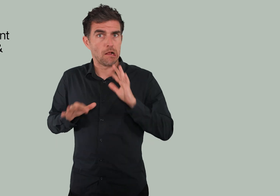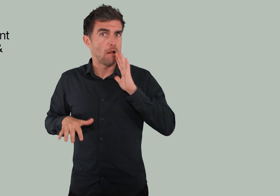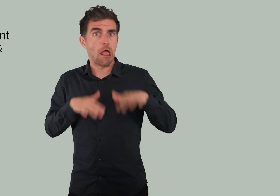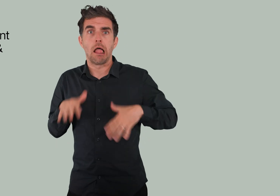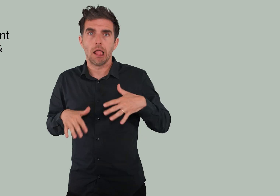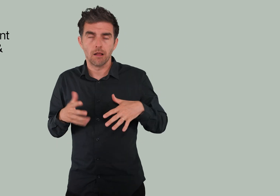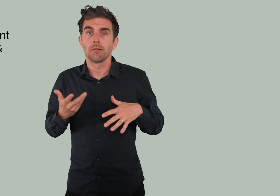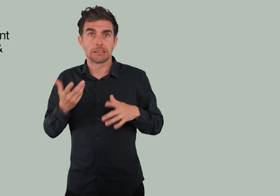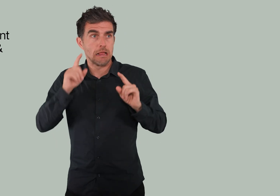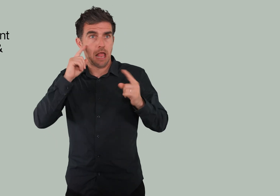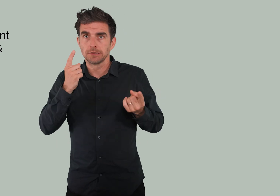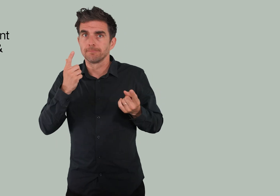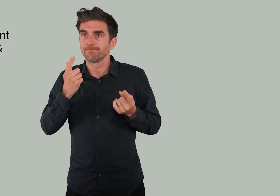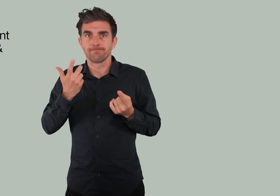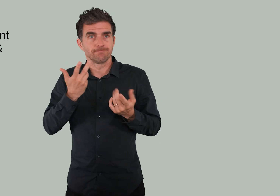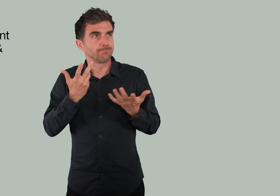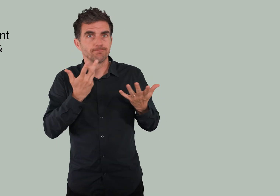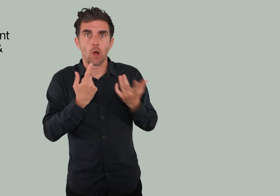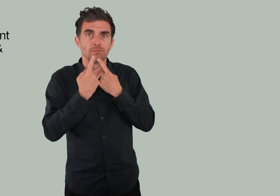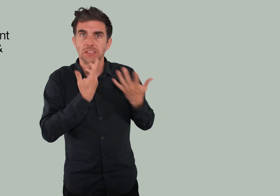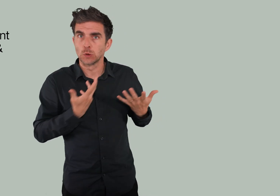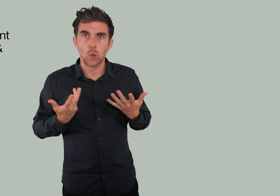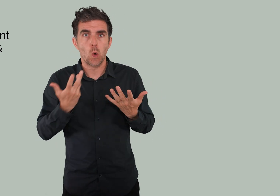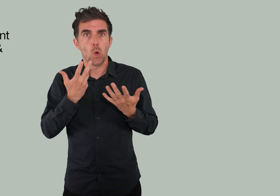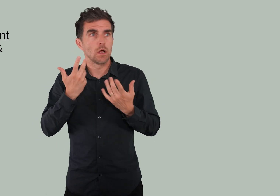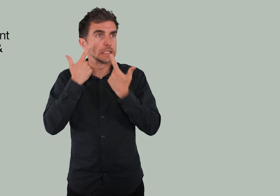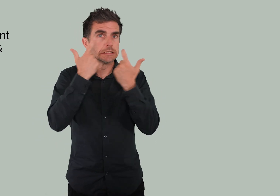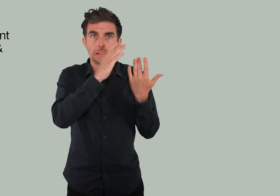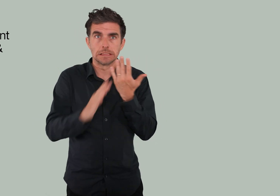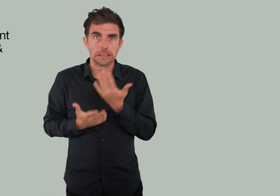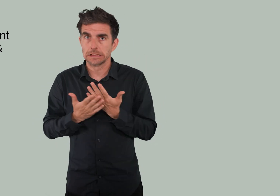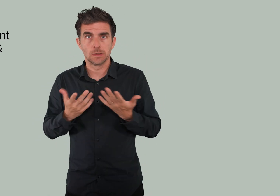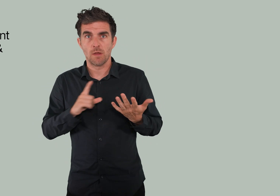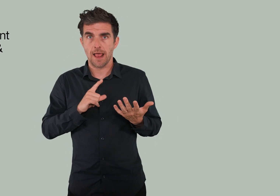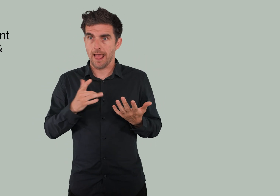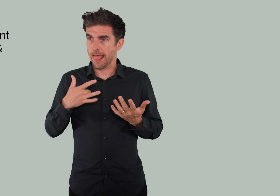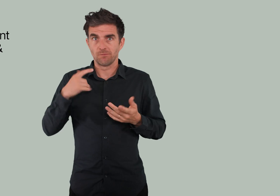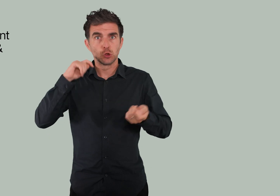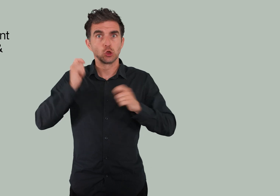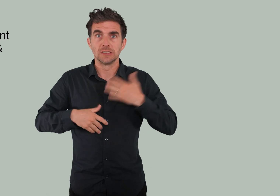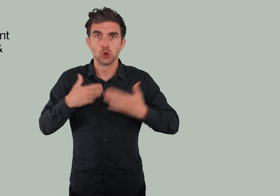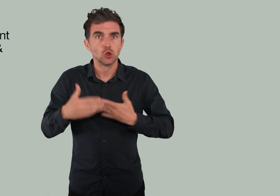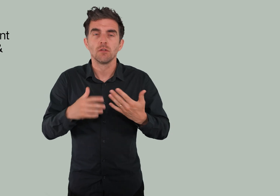unable to access or collate records due to changes in living circumstances